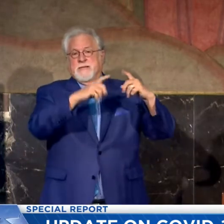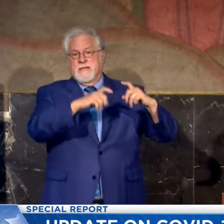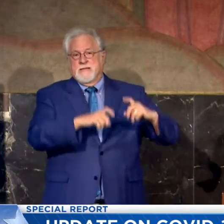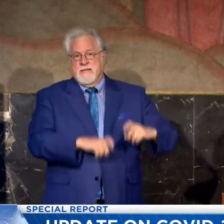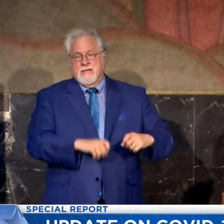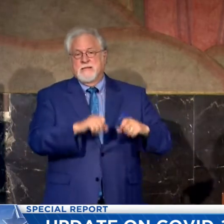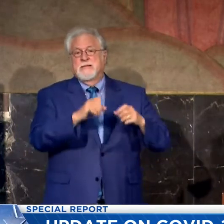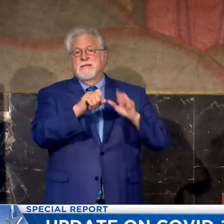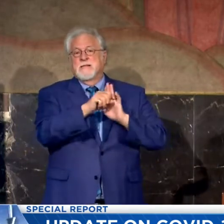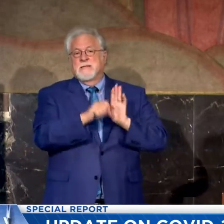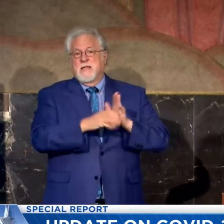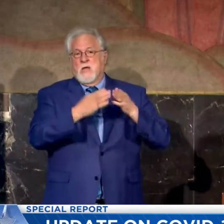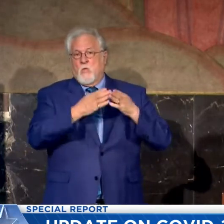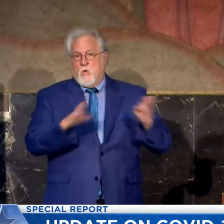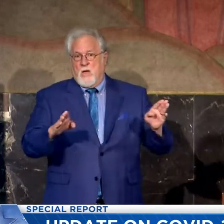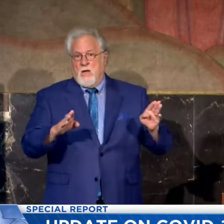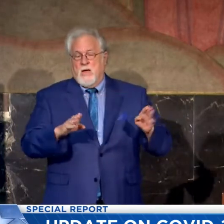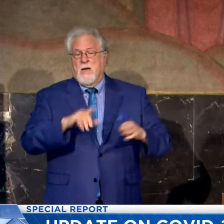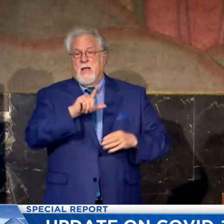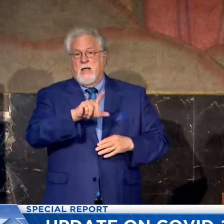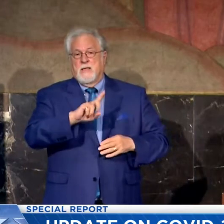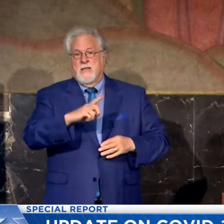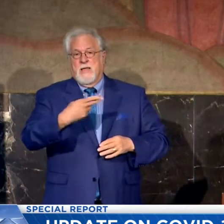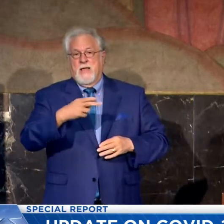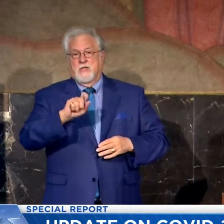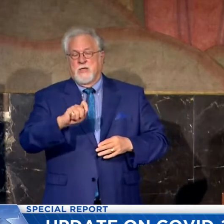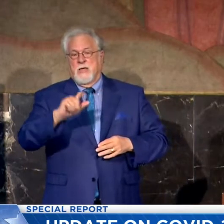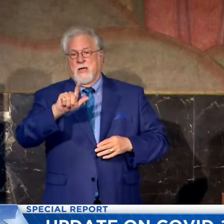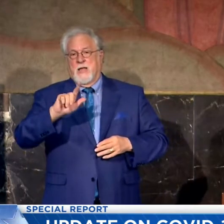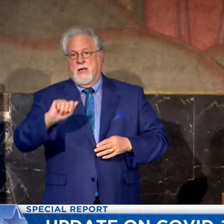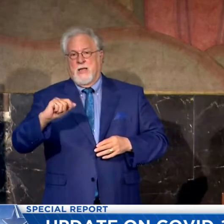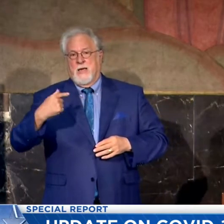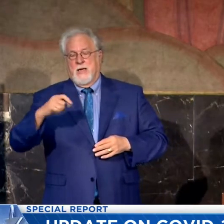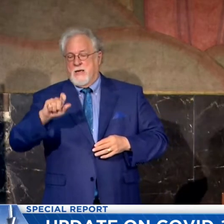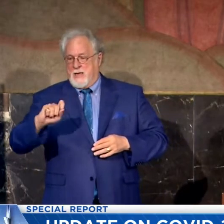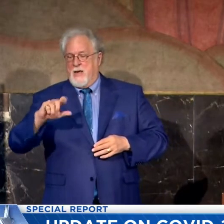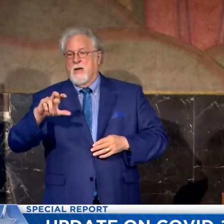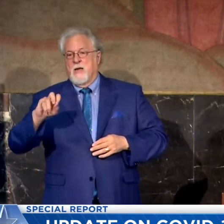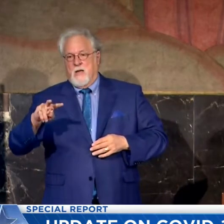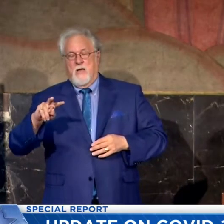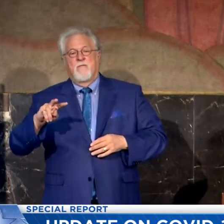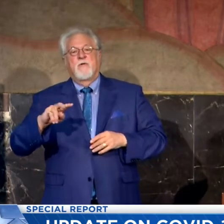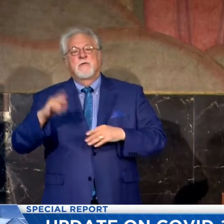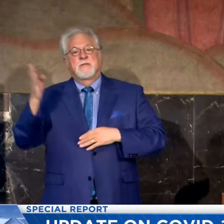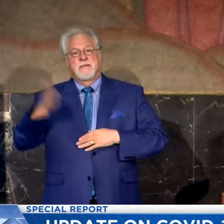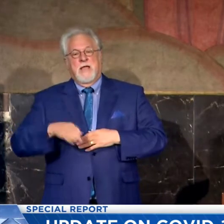CONNECTED TO BE TESTED , I ENCOURAGE YOU TO CALL 211. DIAL 211 AND YOU CAN FIND A TESTING SITE TO ATTEST TO ASSIST YOU.